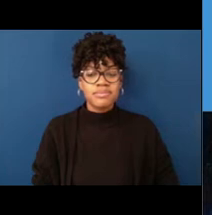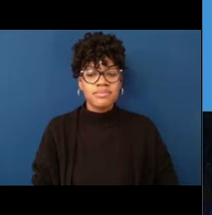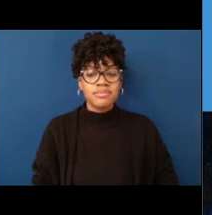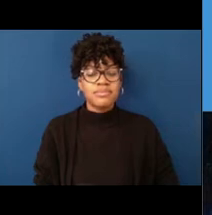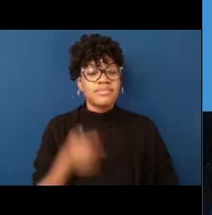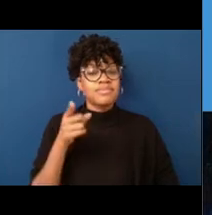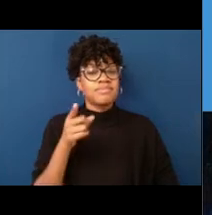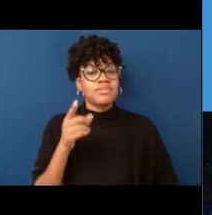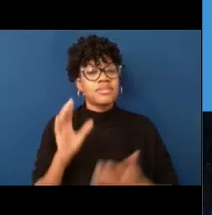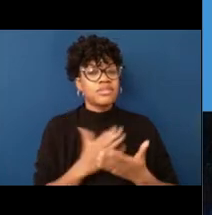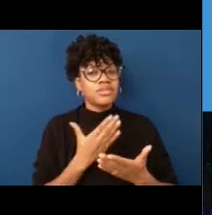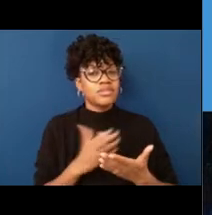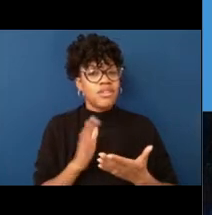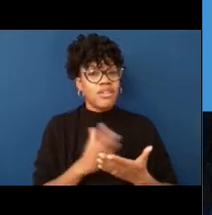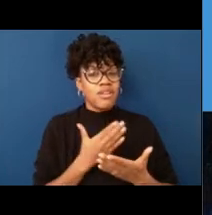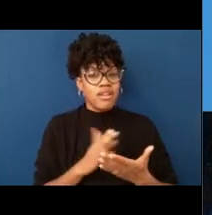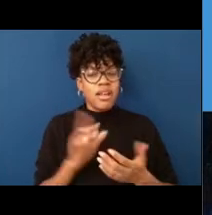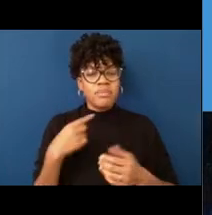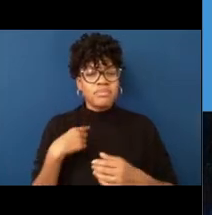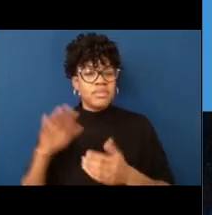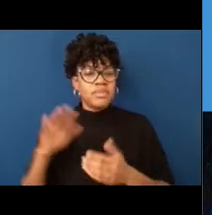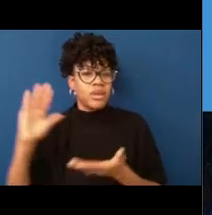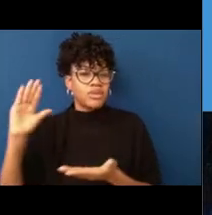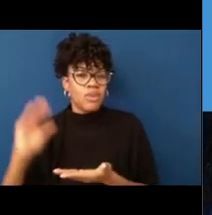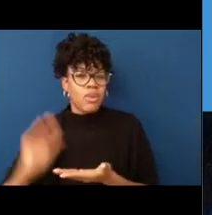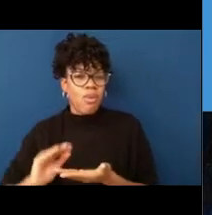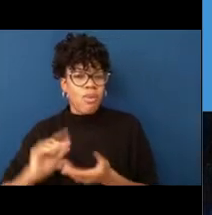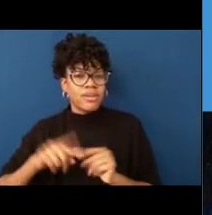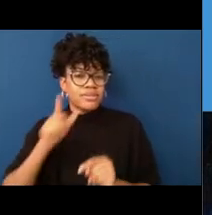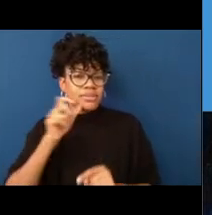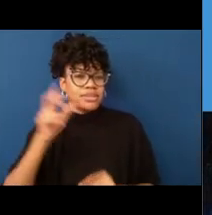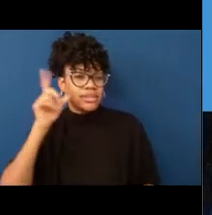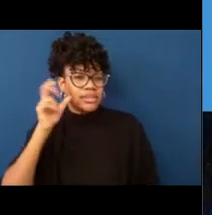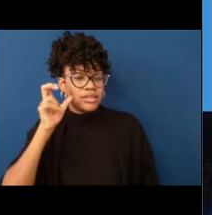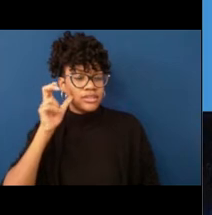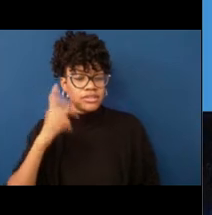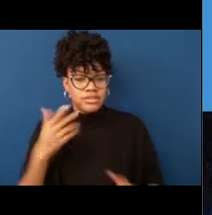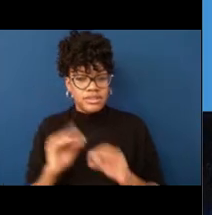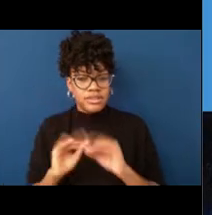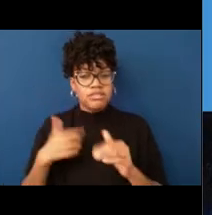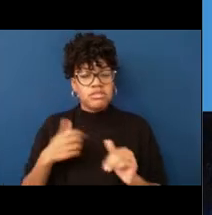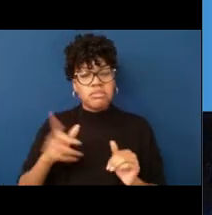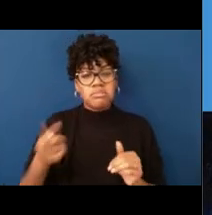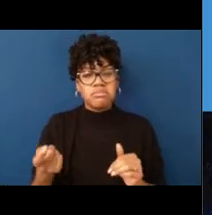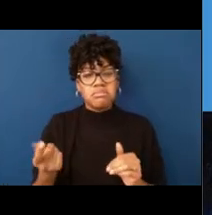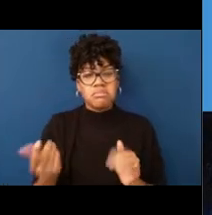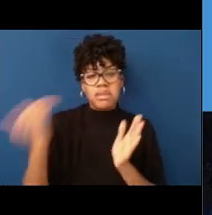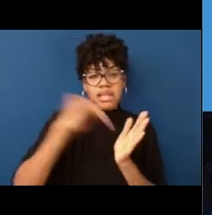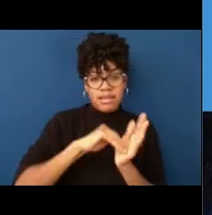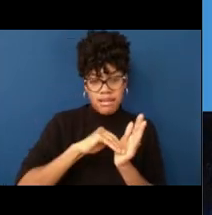Okay, let's just try that again. Let me turn on that speaker so you guys can hear it, yeah? Let's try that one again.